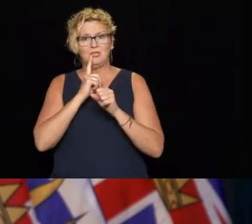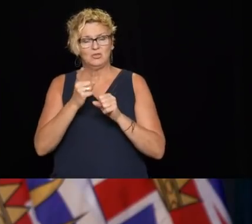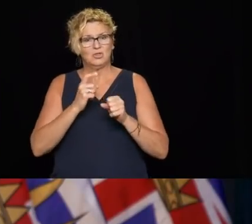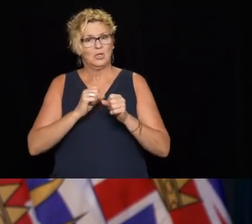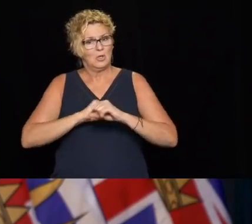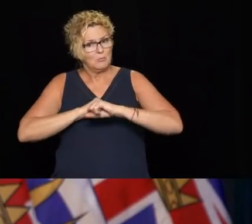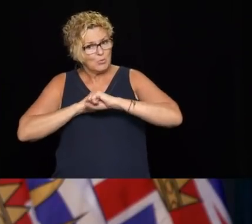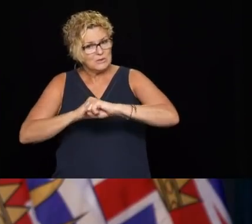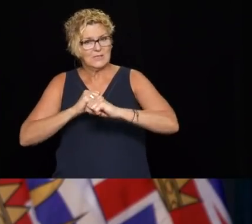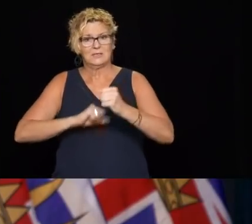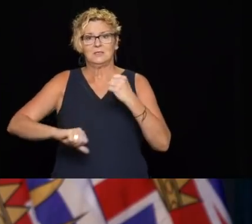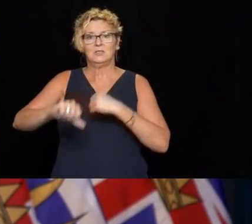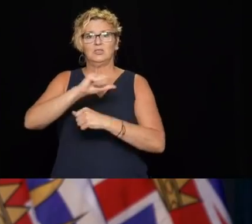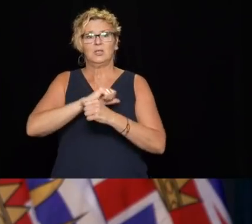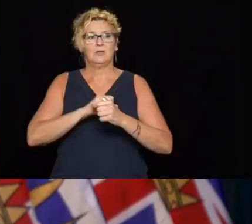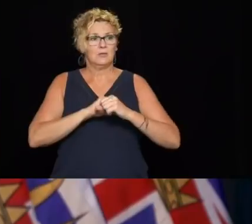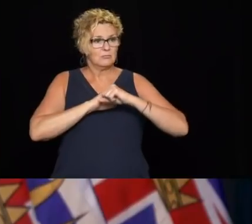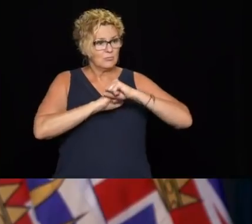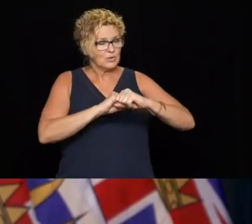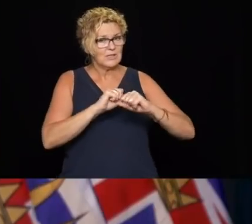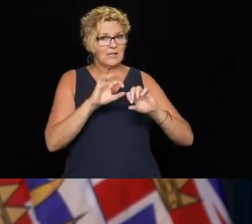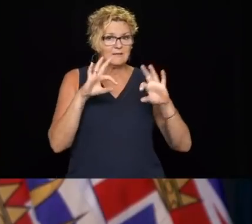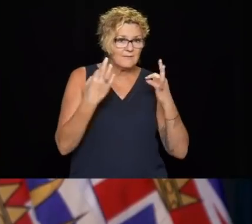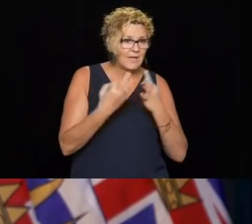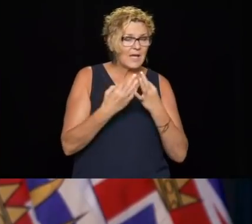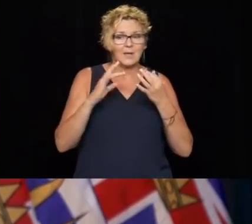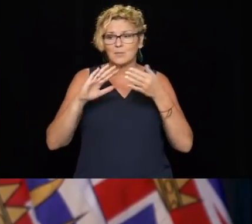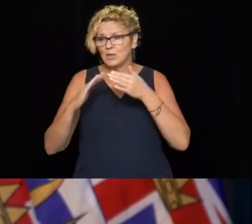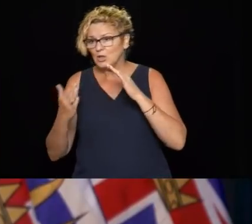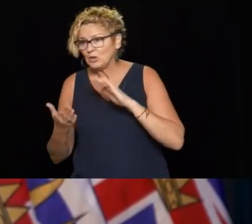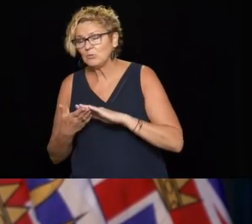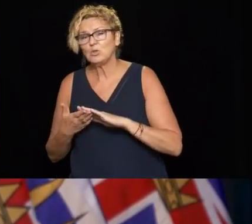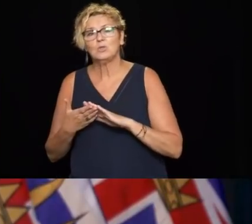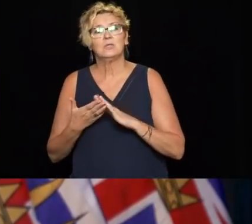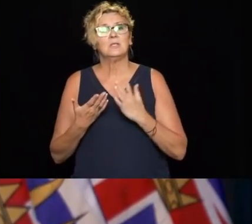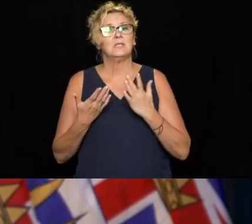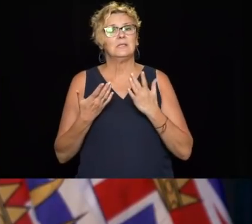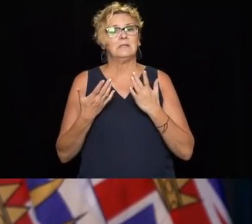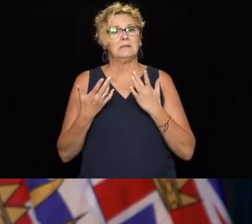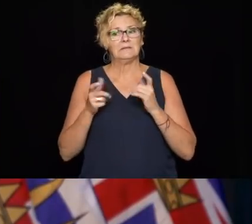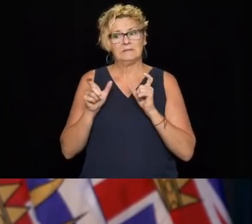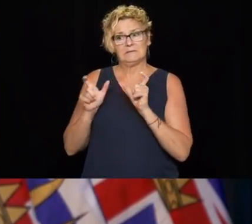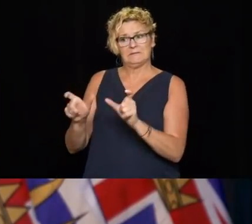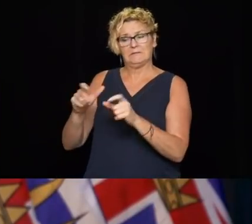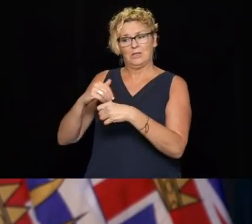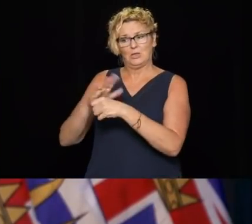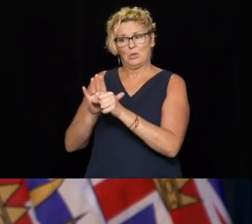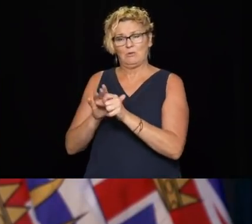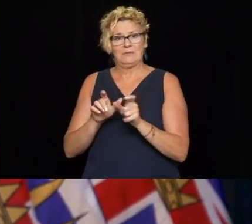said many times, I do know the influenza season will come so we need to take the best measures we can to